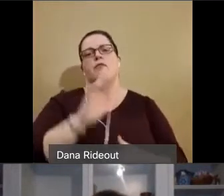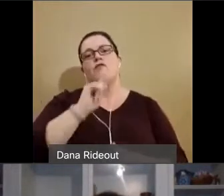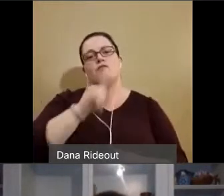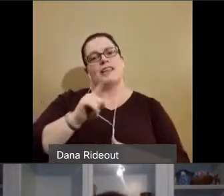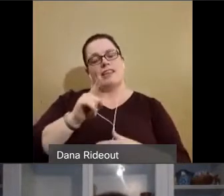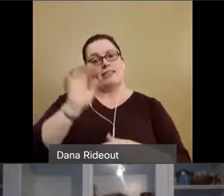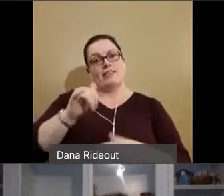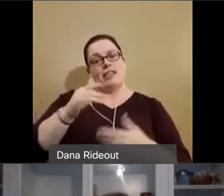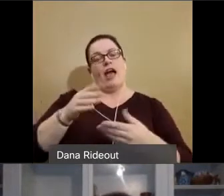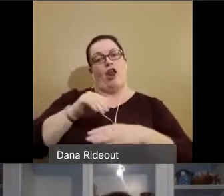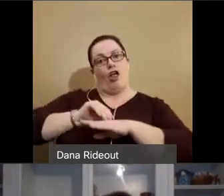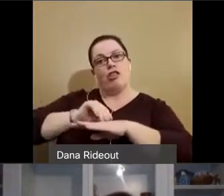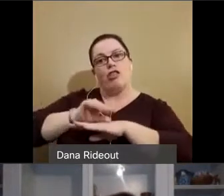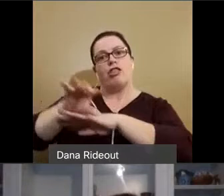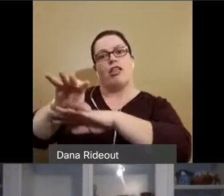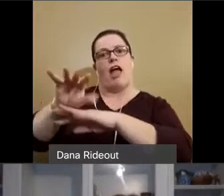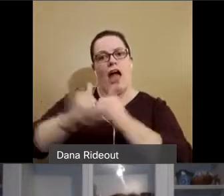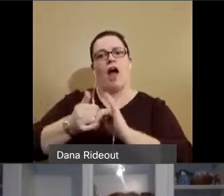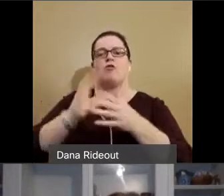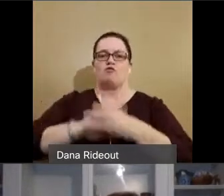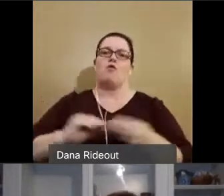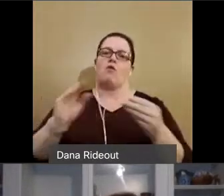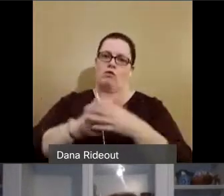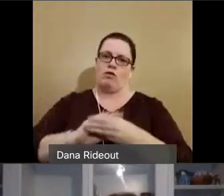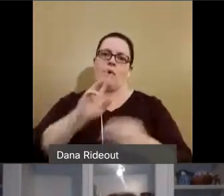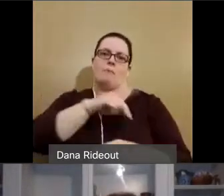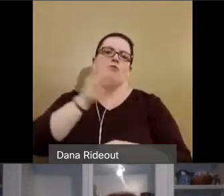So, it really have to think about those stories and we have to use those stories to our advantage.